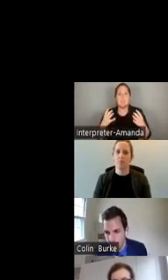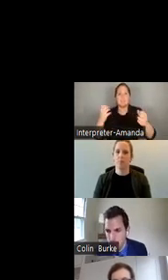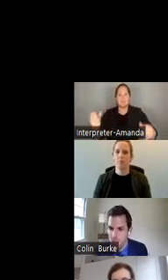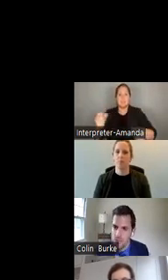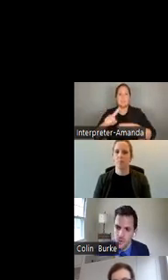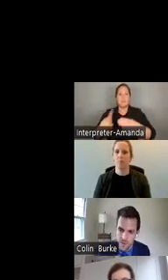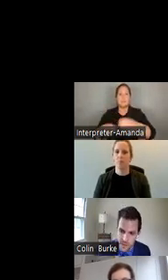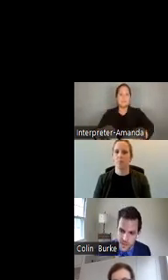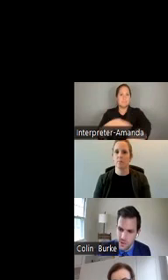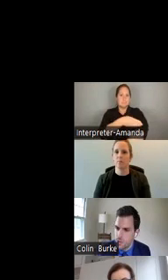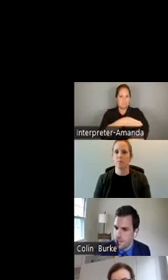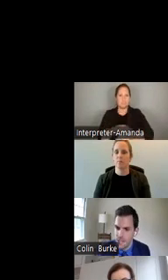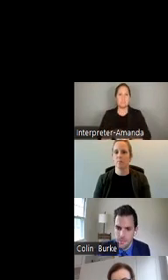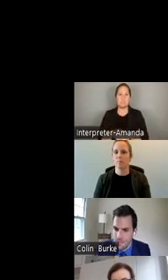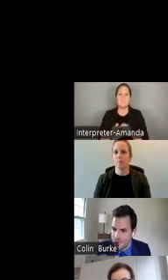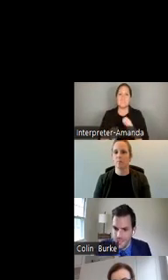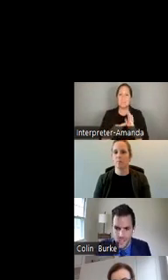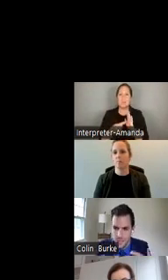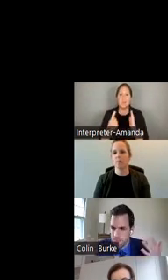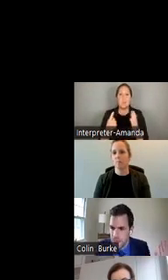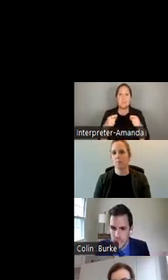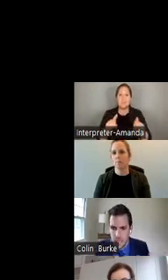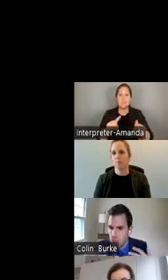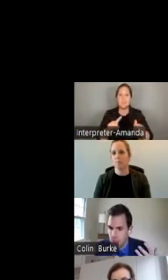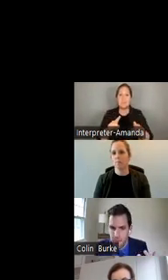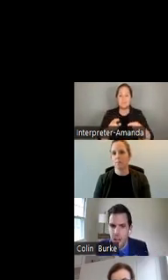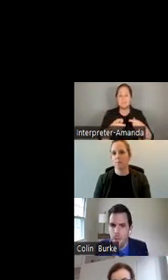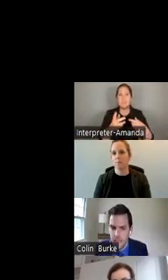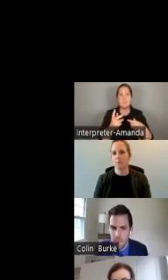substance use and vice versa and sometimes it's just there's this kind of complicated